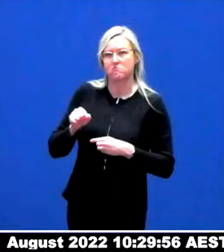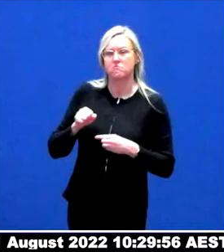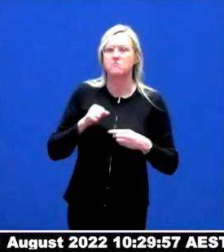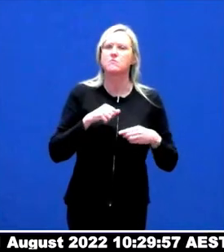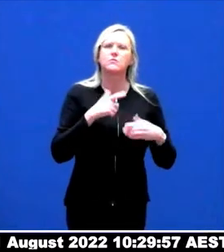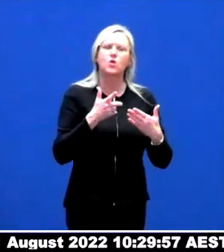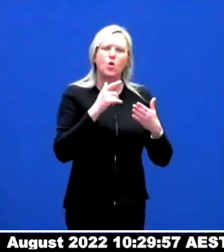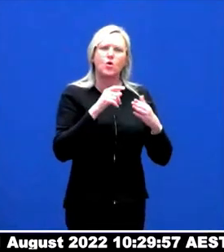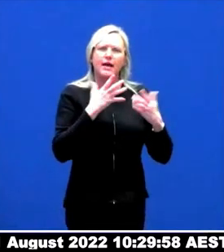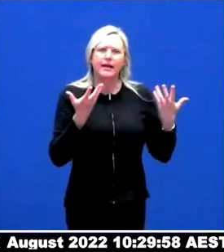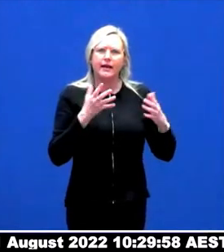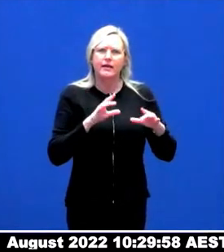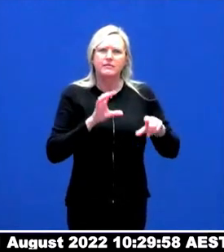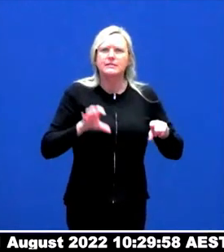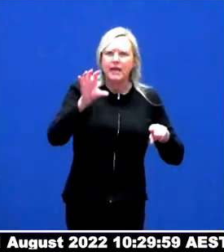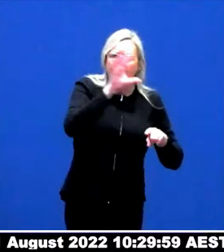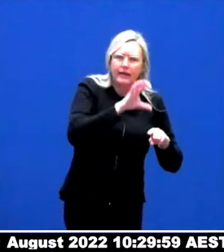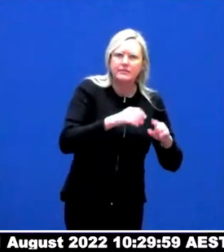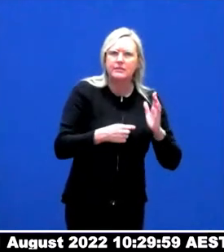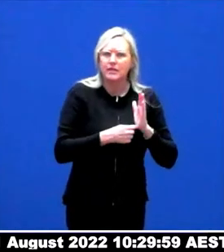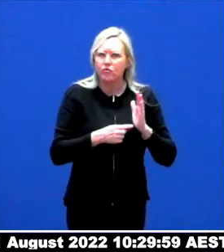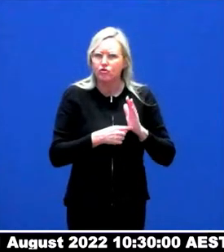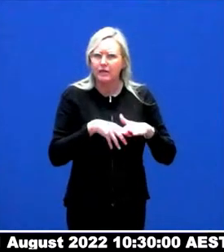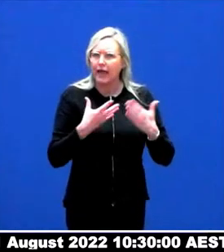territories against those three priority reform areas?